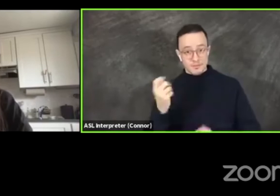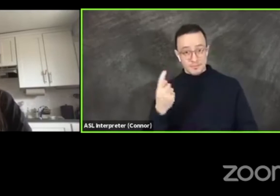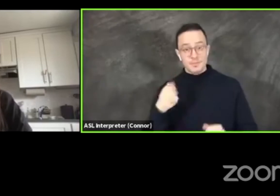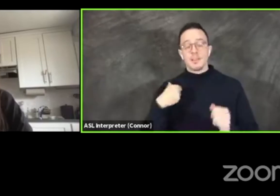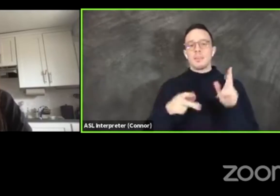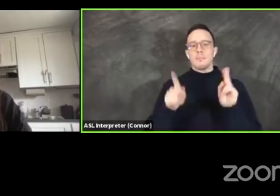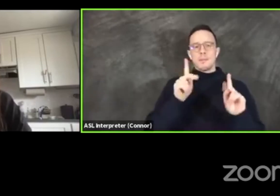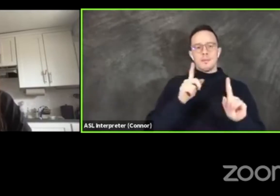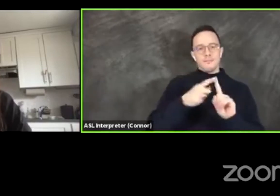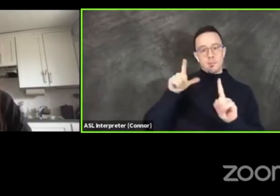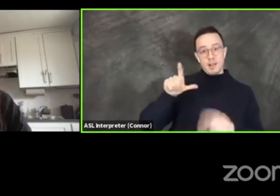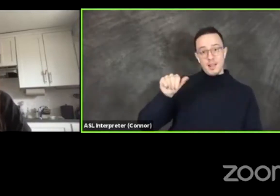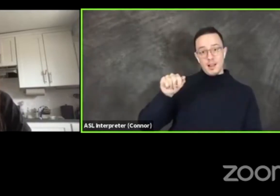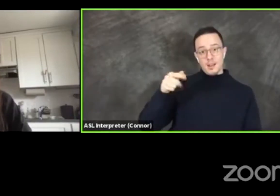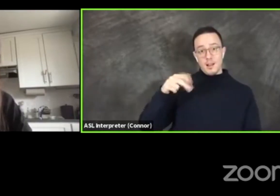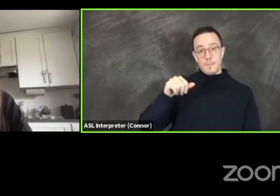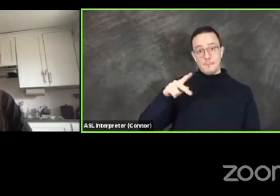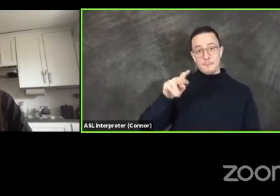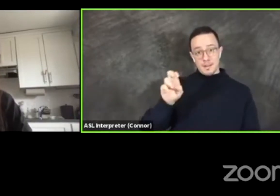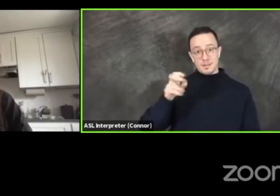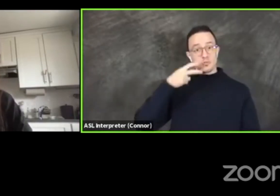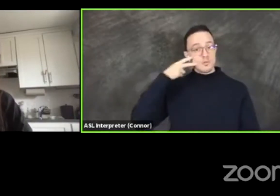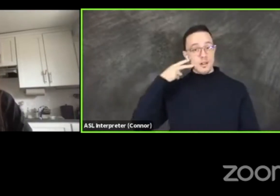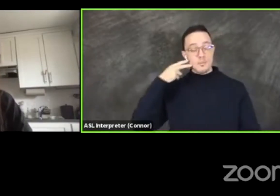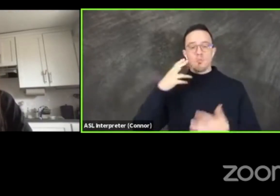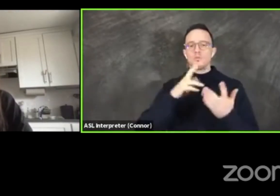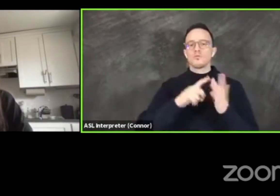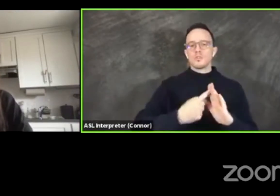CARETAKERS OF THIS LAND AND GAVE MANHATTAN ISLAND ITS NAME: